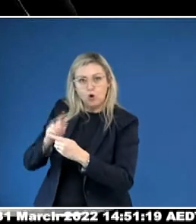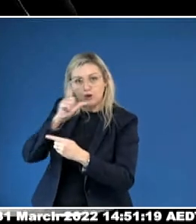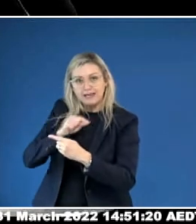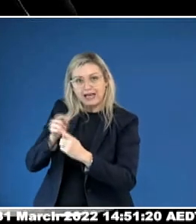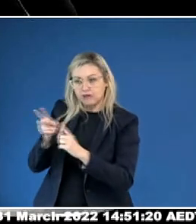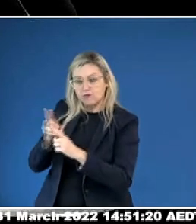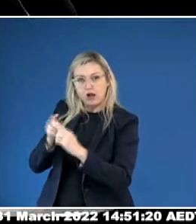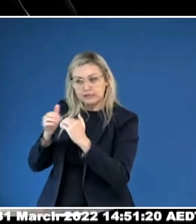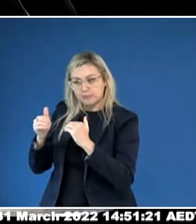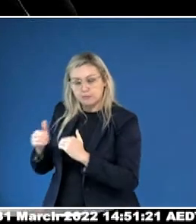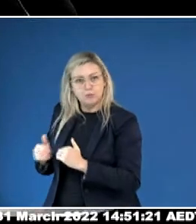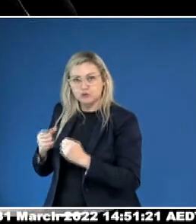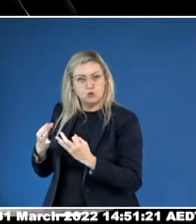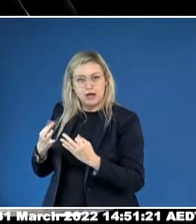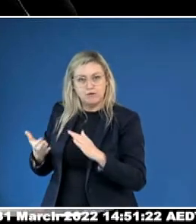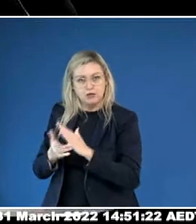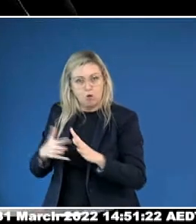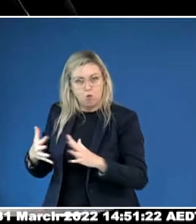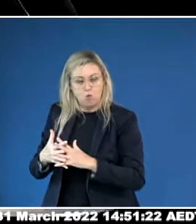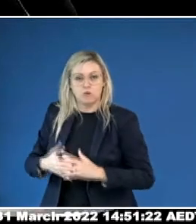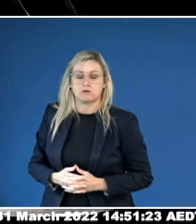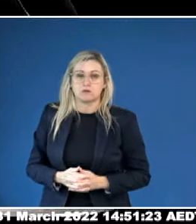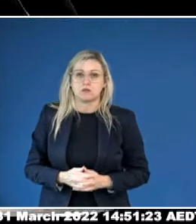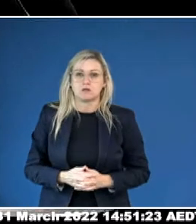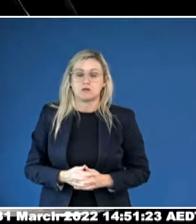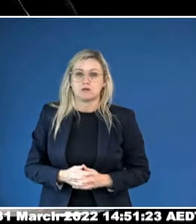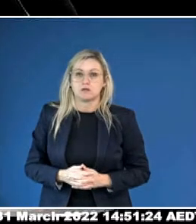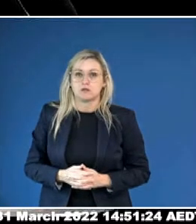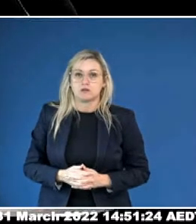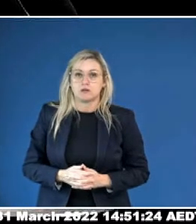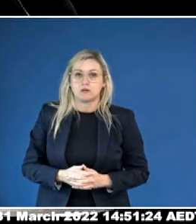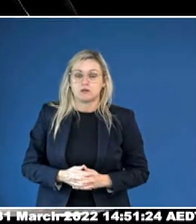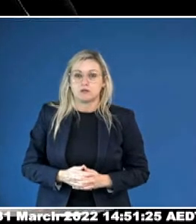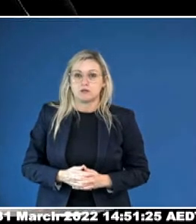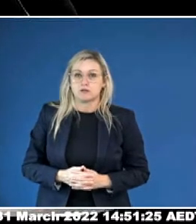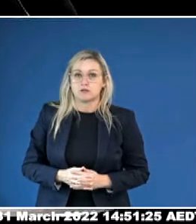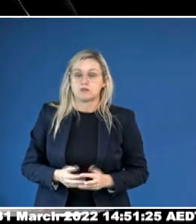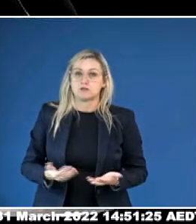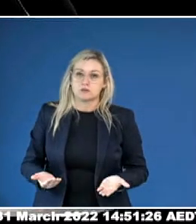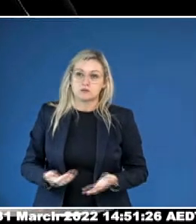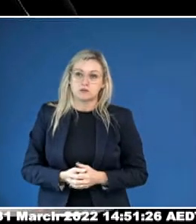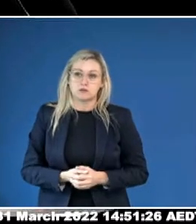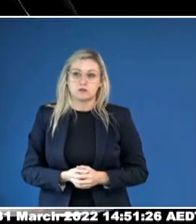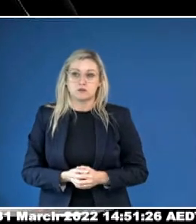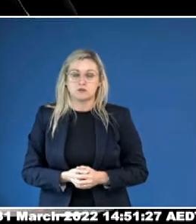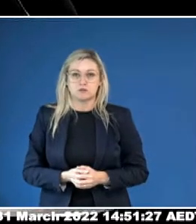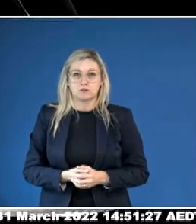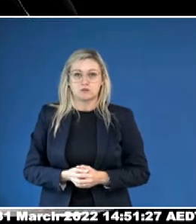And - and we're just - and so why should somebody get a certain amount of protection